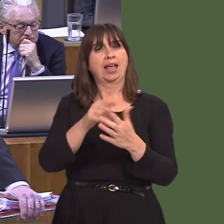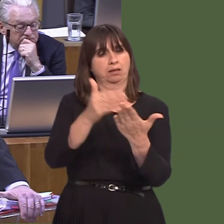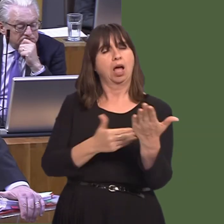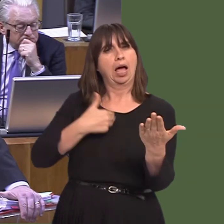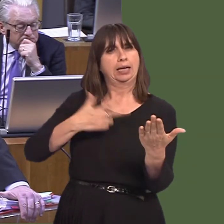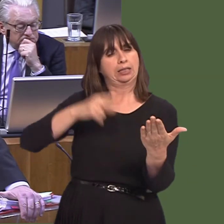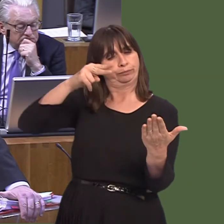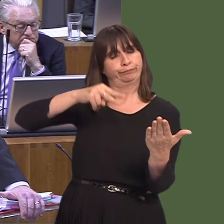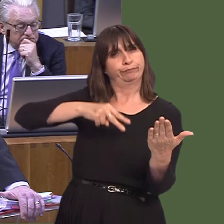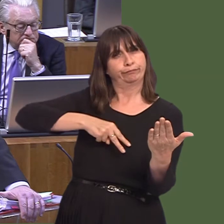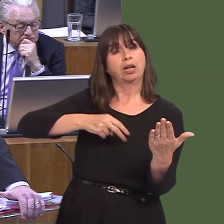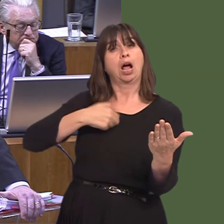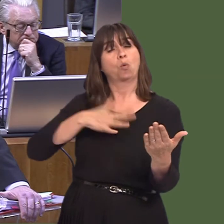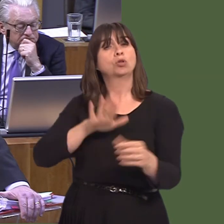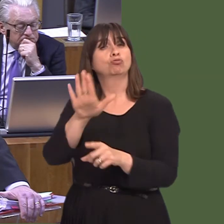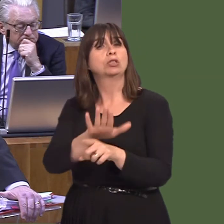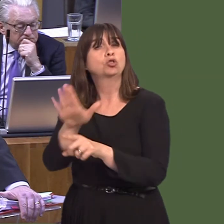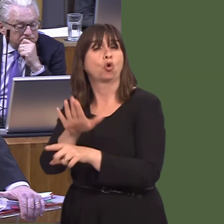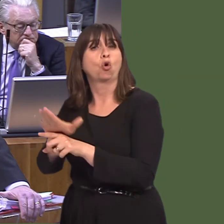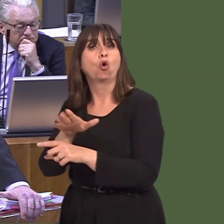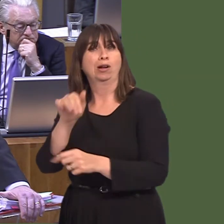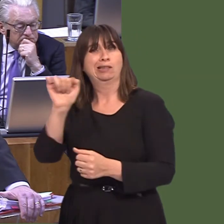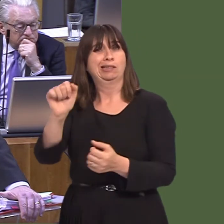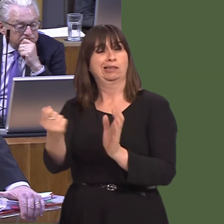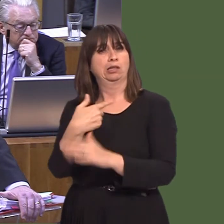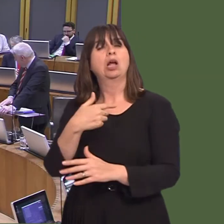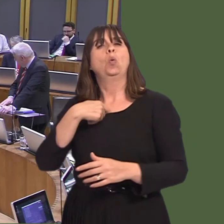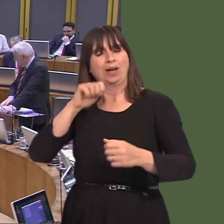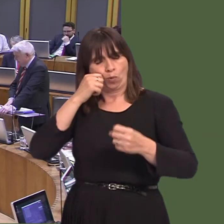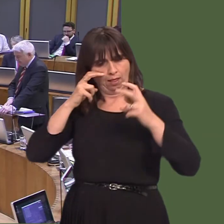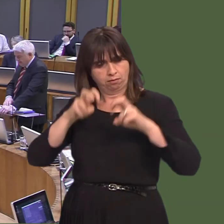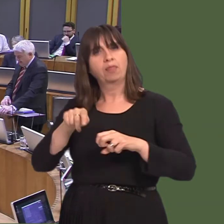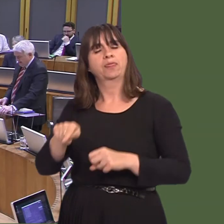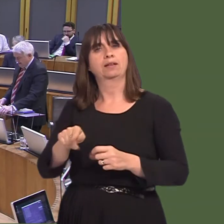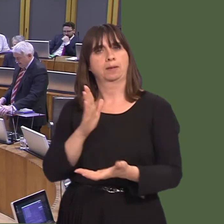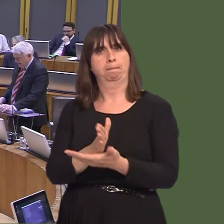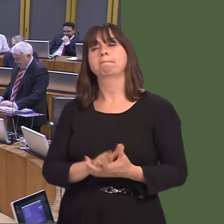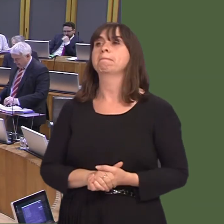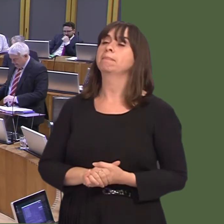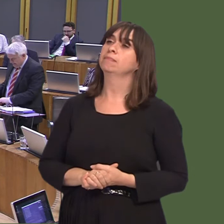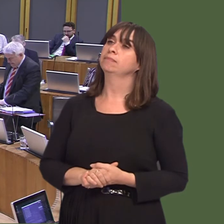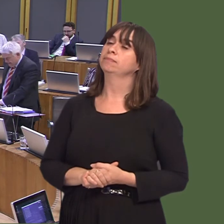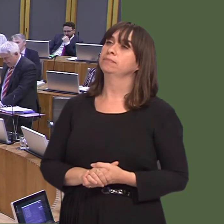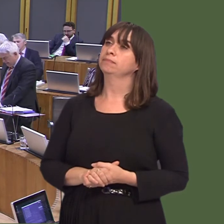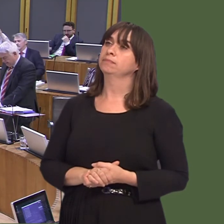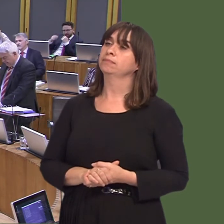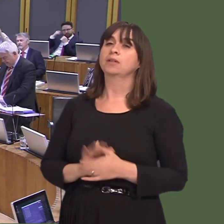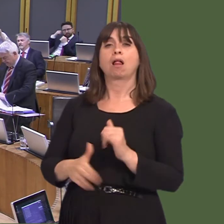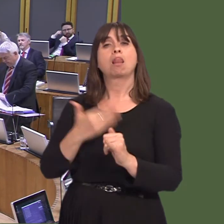to give the assurance to those people who've written that letter that this matter is being looked at, and I give him that assurance. Y Llywydd / The Llywydd: Ac yn olaf, cwestiwn 10óJulie Morgan. Julie Morgan AM: 10.